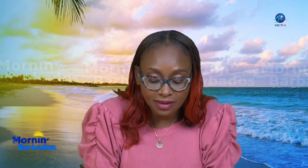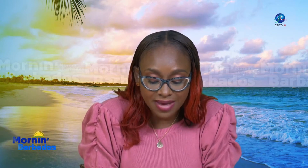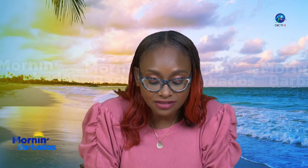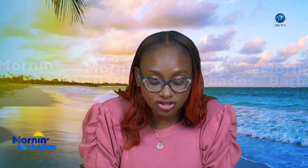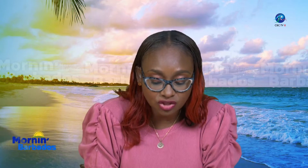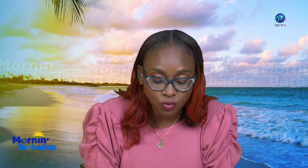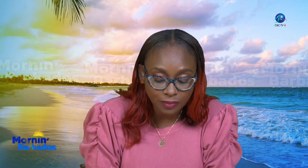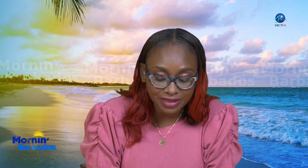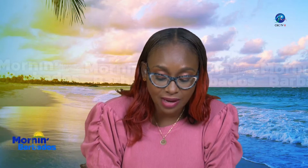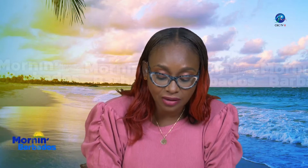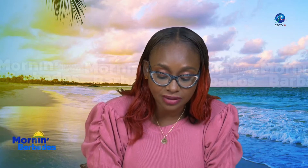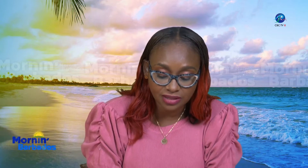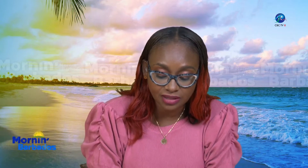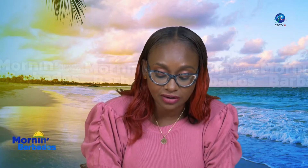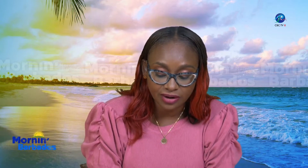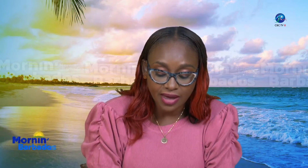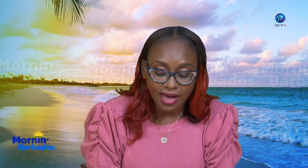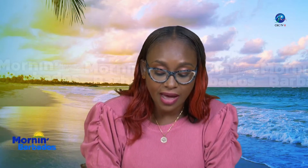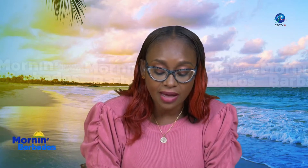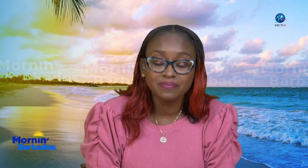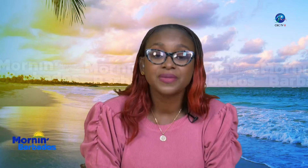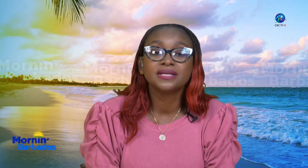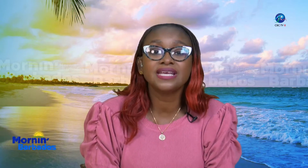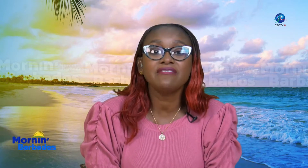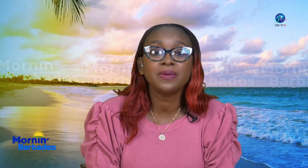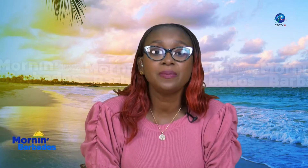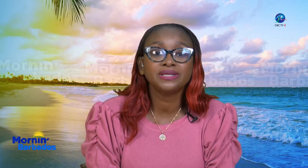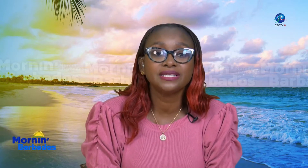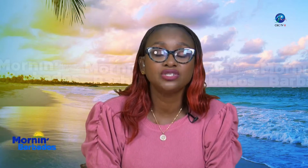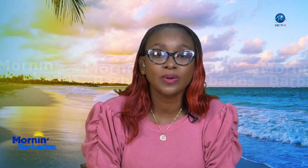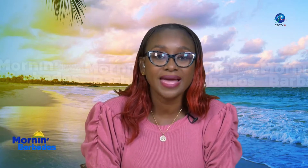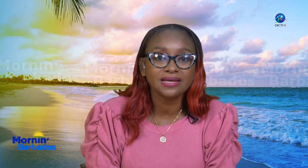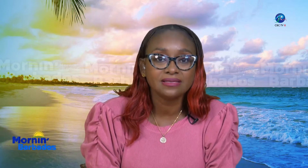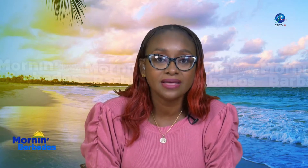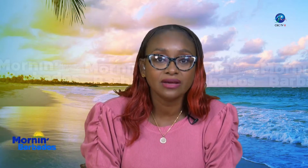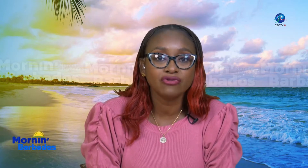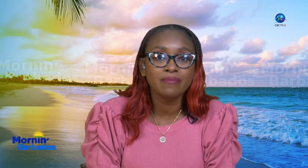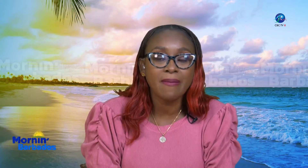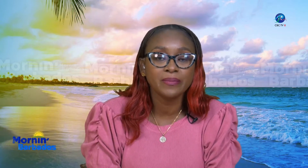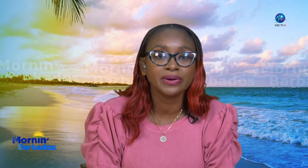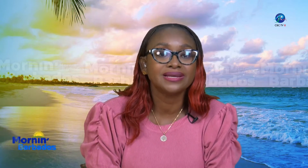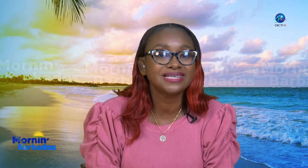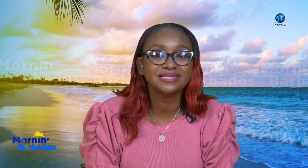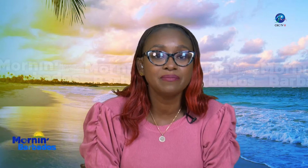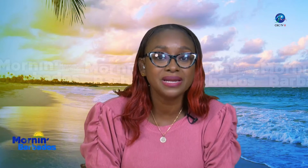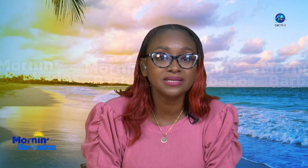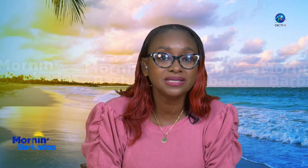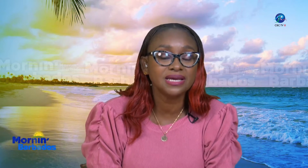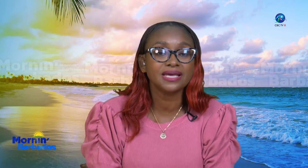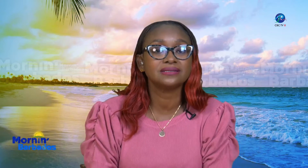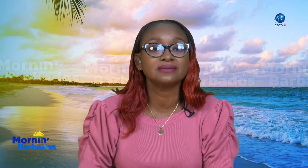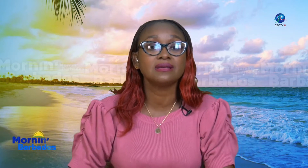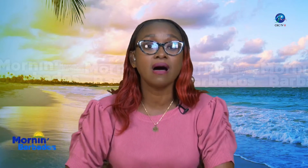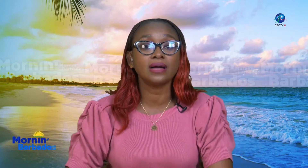the messages will be loud and clear um deaf people can do anything remember disability is not